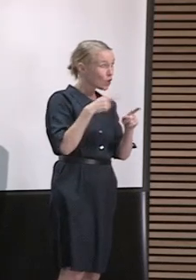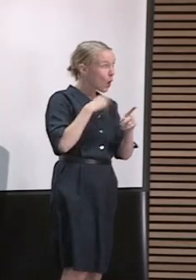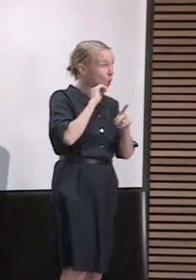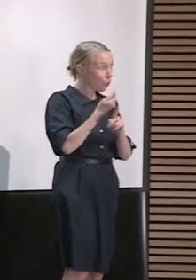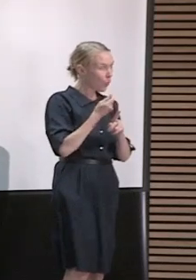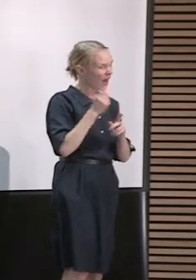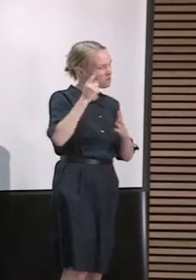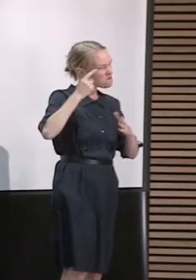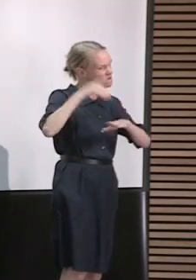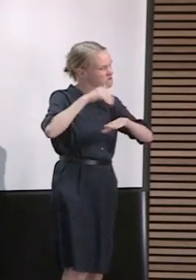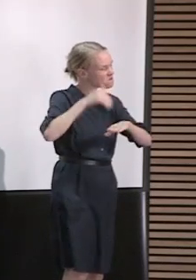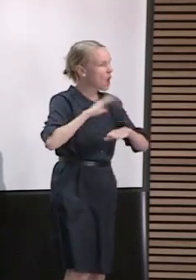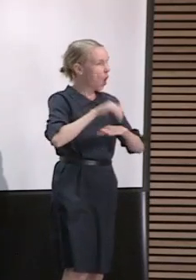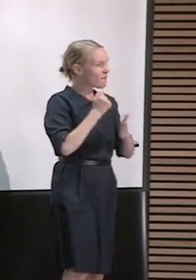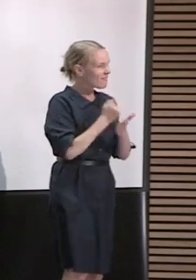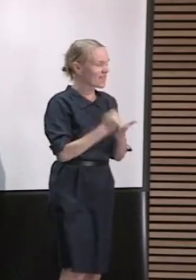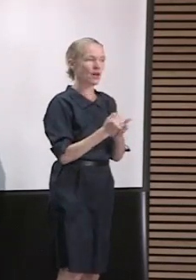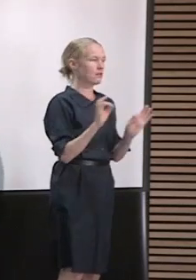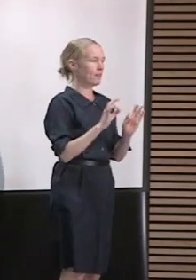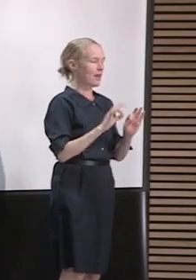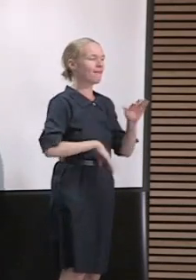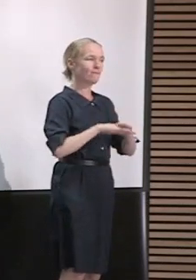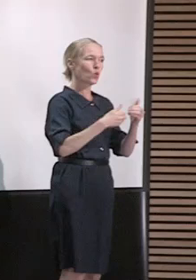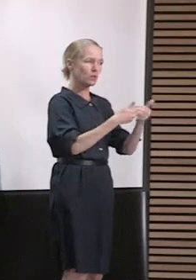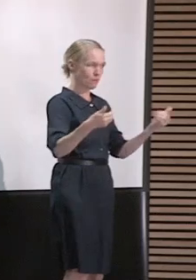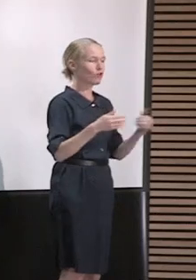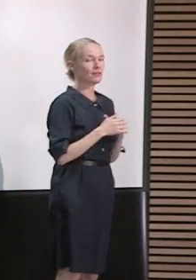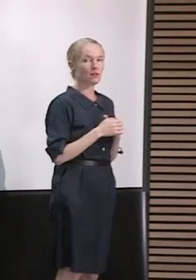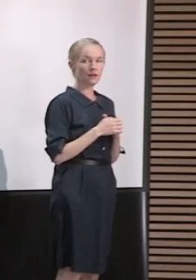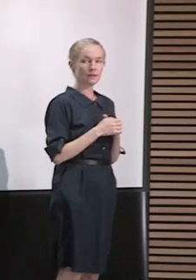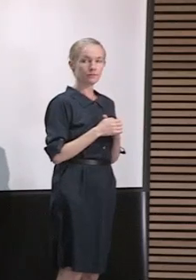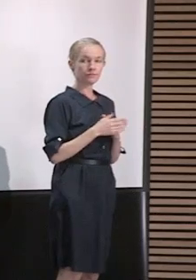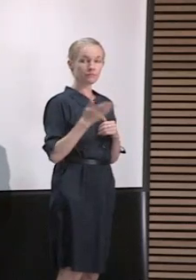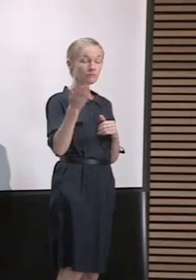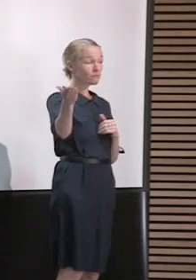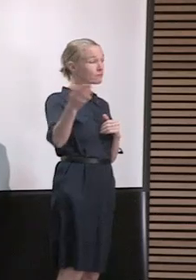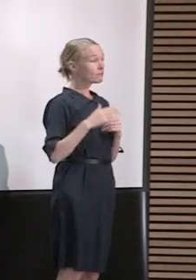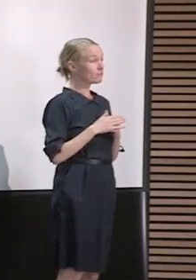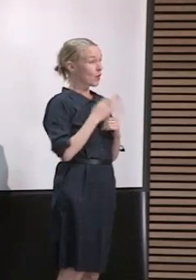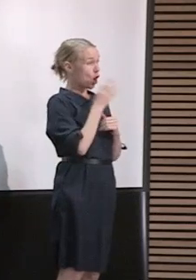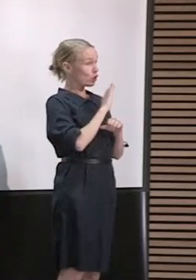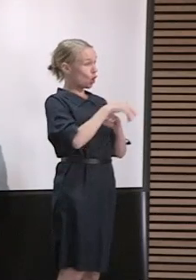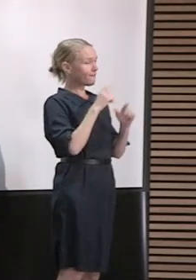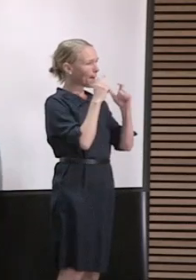information to punish you in some other way. I cannot state that enough. Minister, you've said that